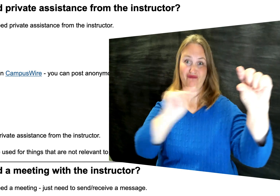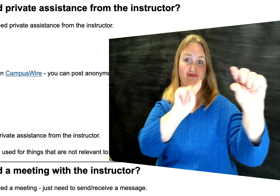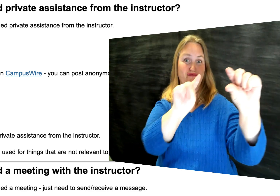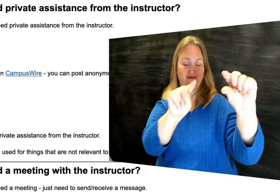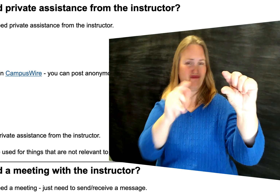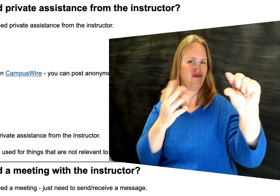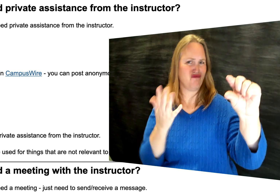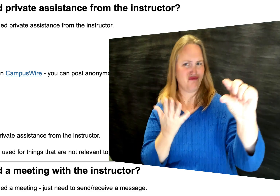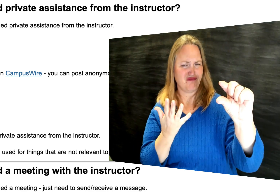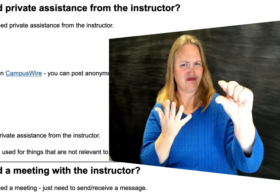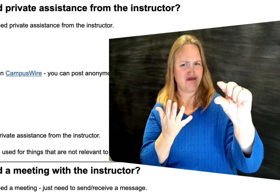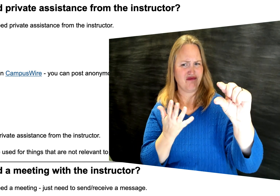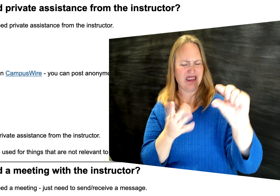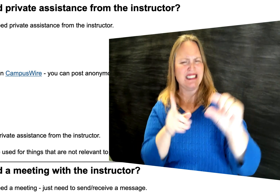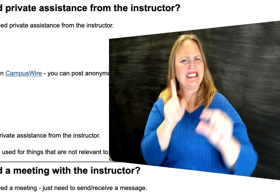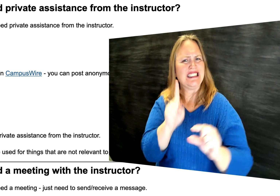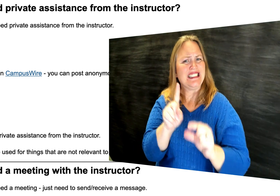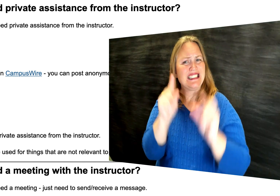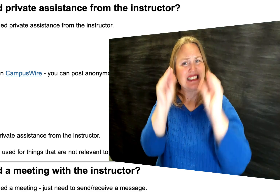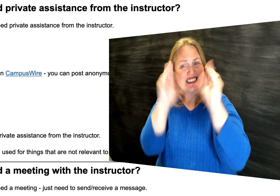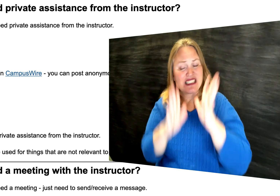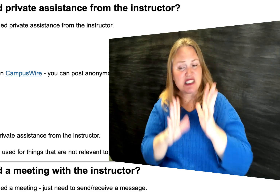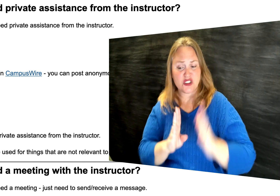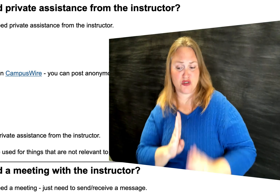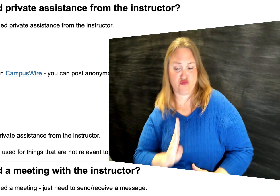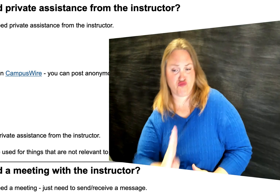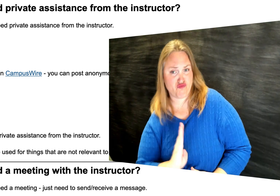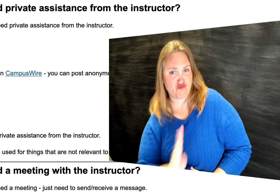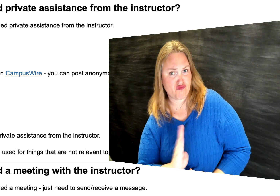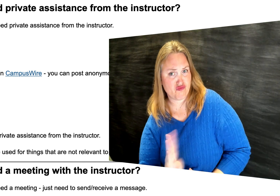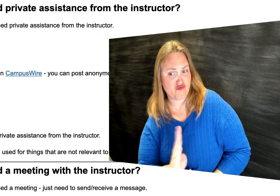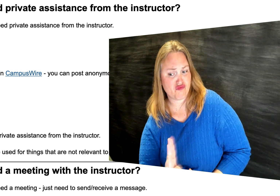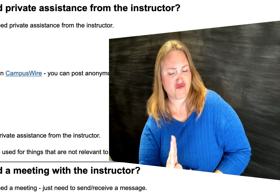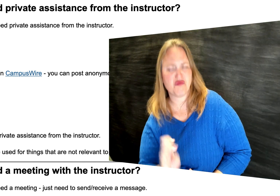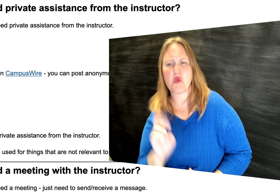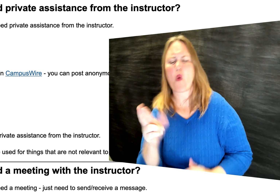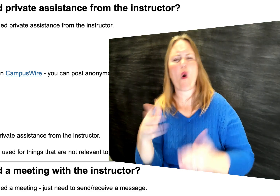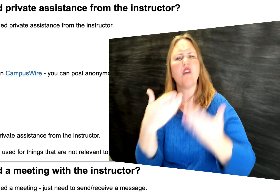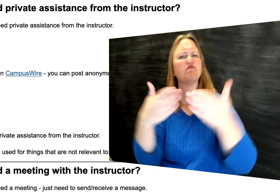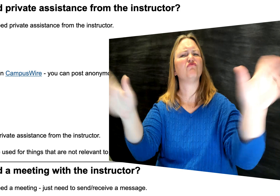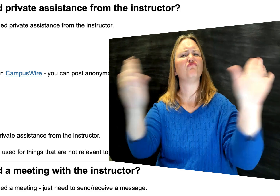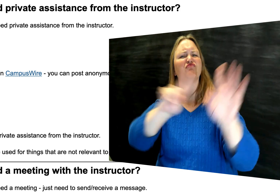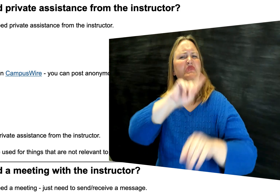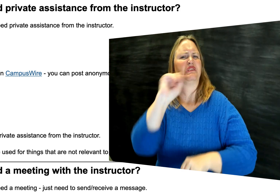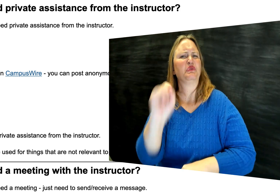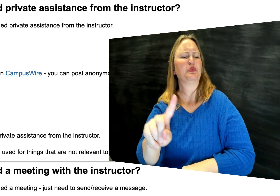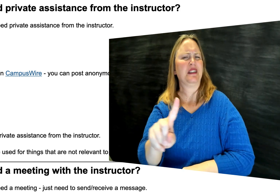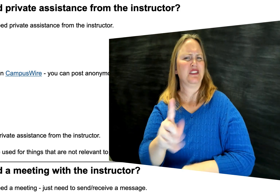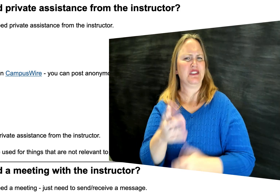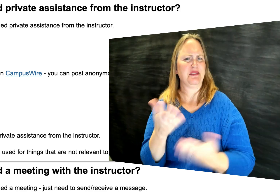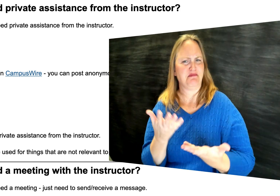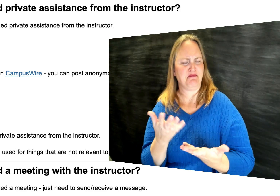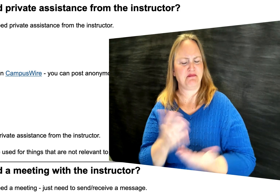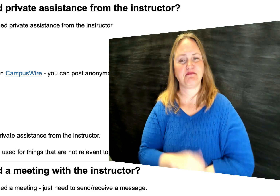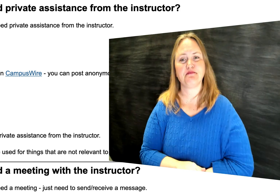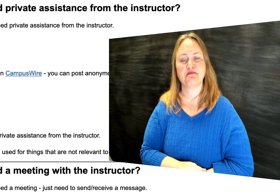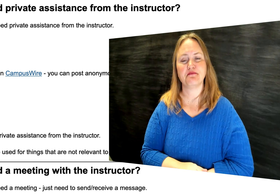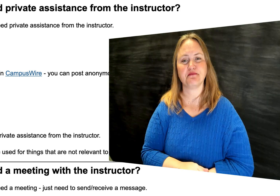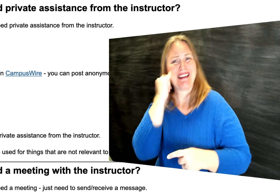or do you just need to get a question answered? And it's not something private like your grade.